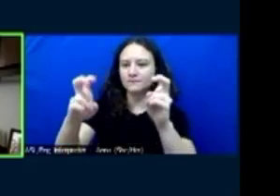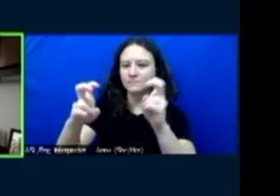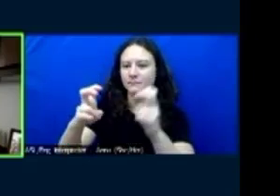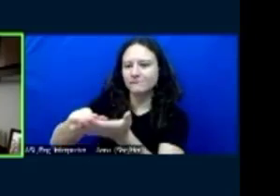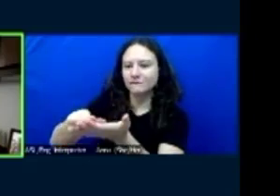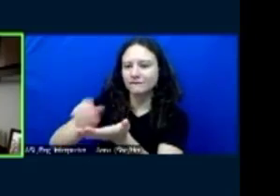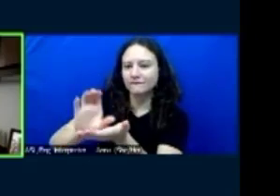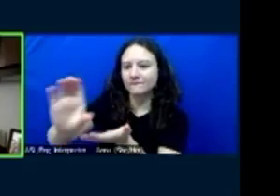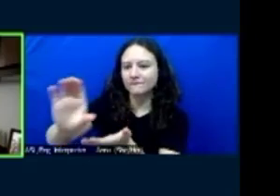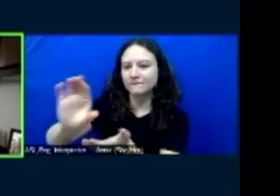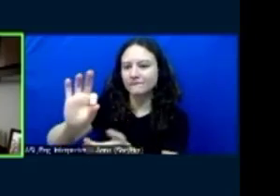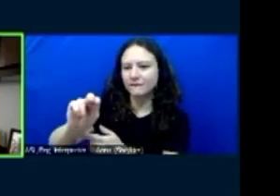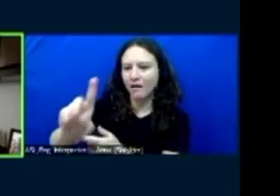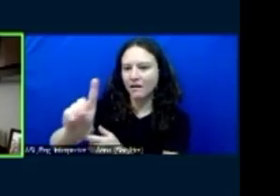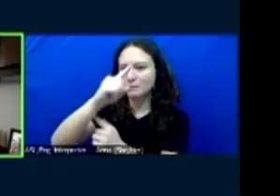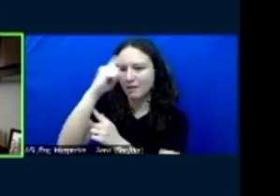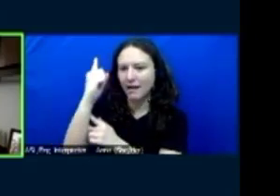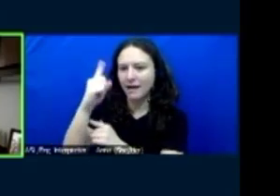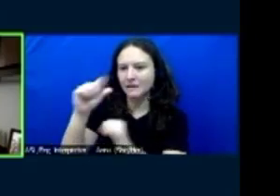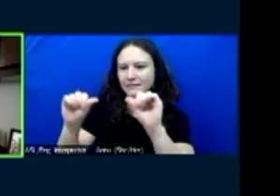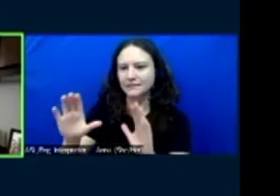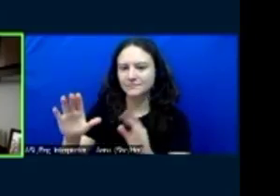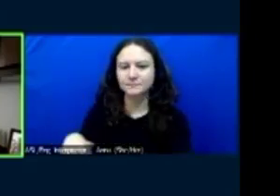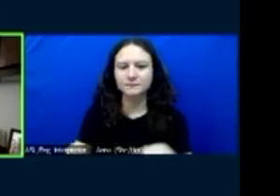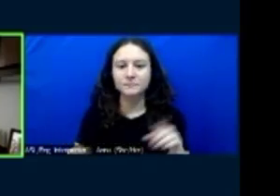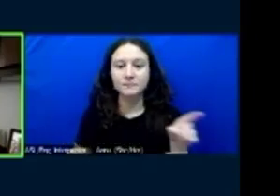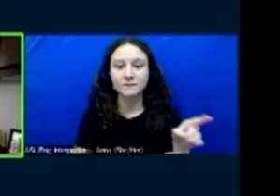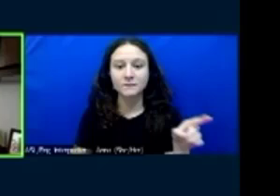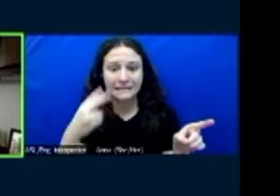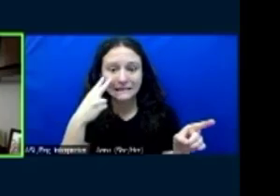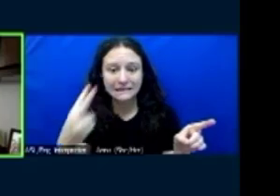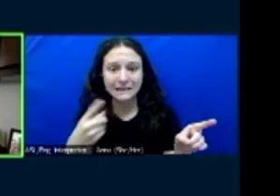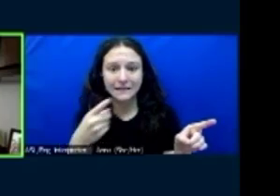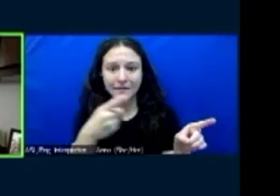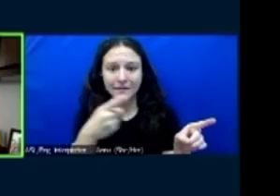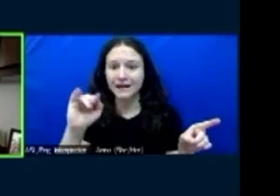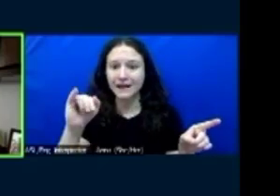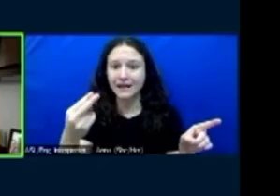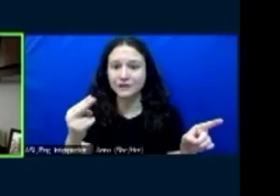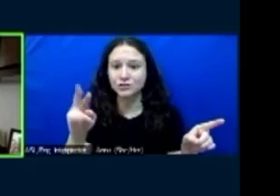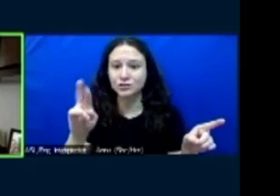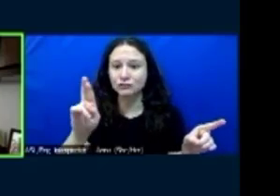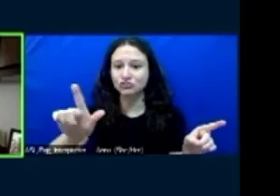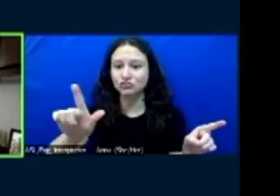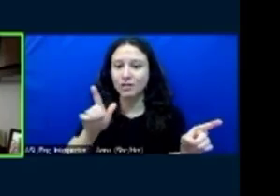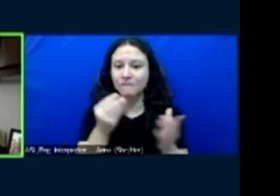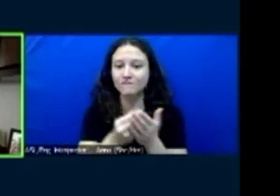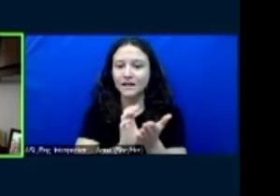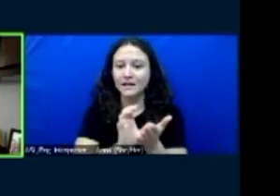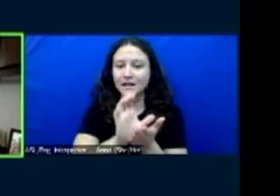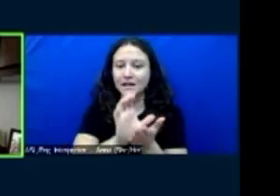that the NIH racial funding disparity is a result of biased peer reviewers